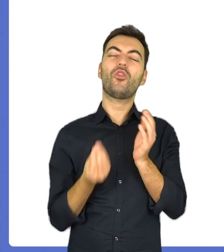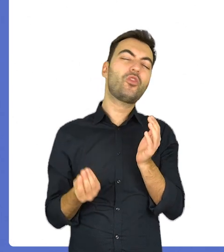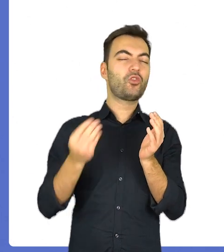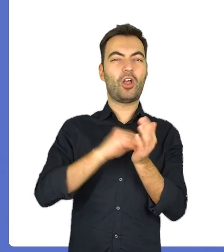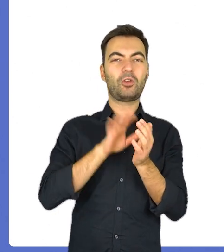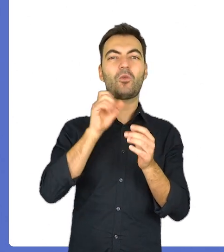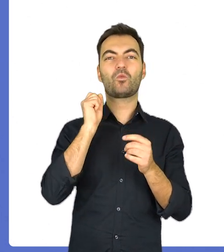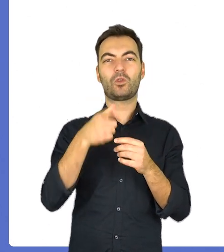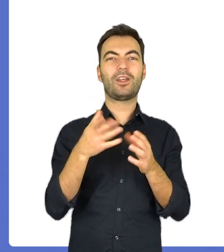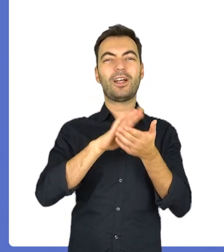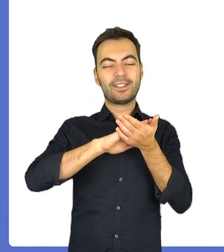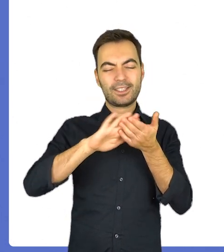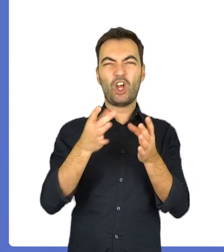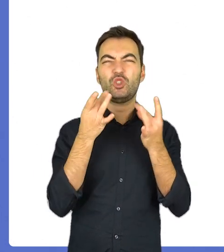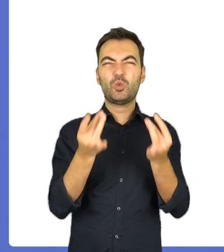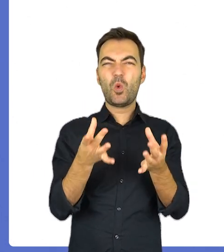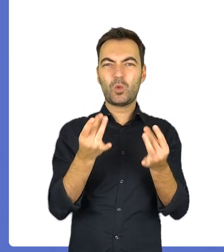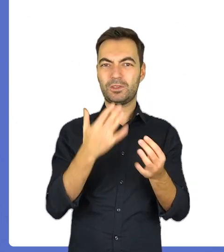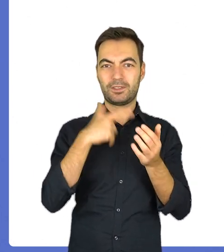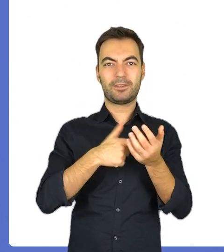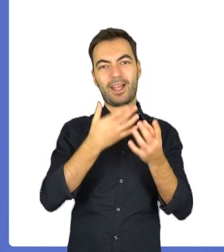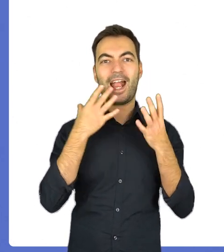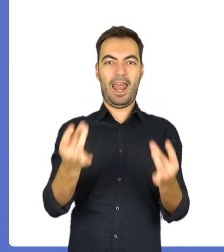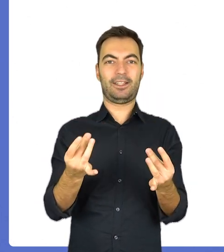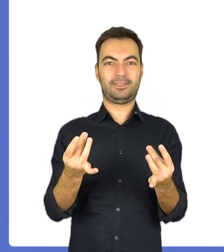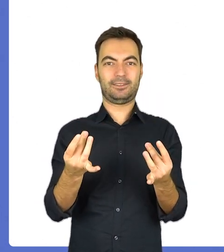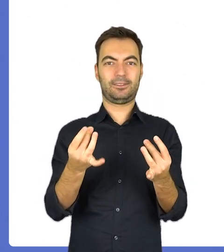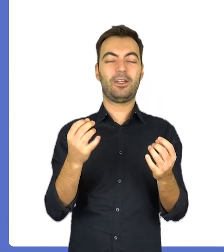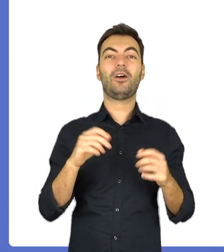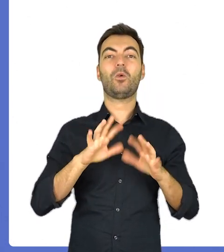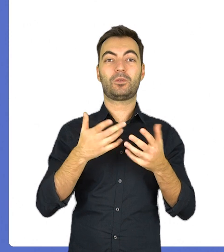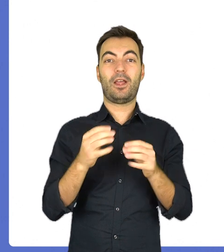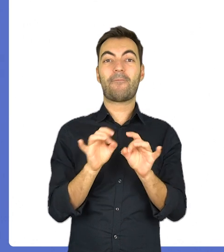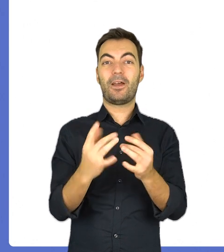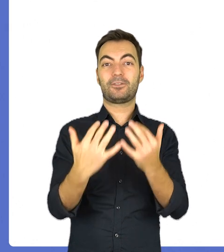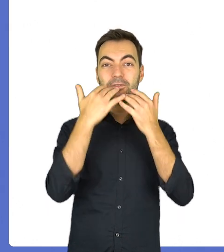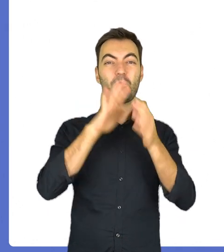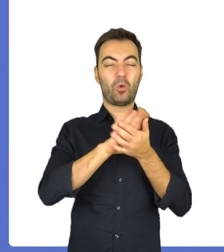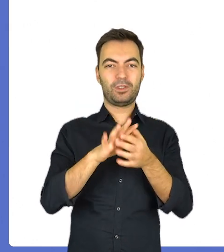covered with a layer of mucus that acts as an adhesive that holds all the impurities.